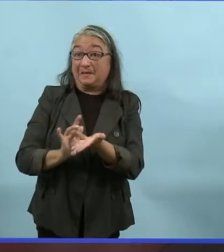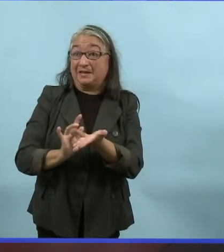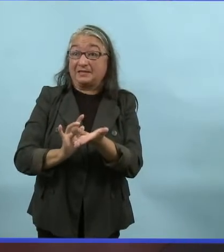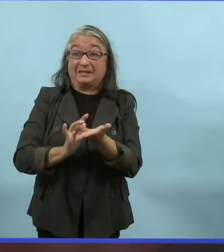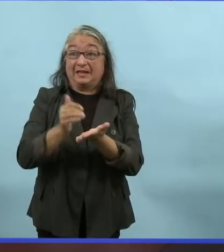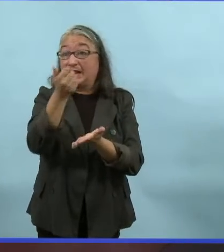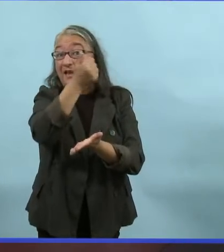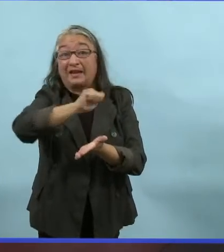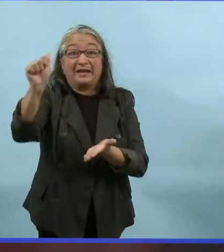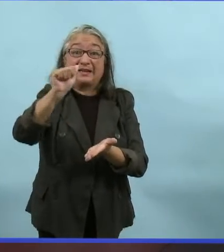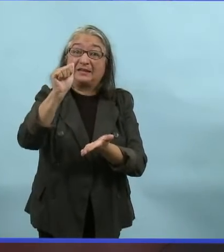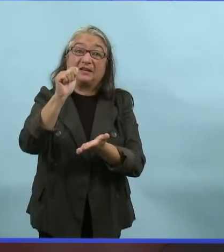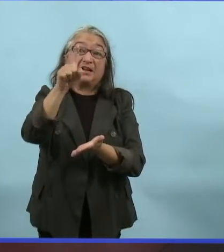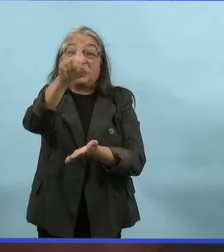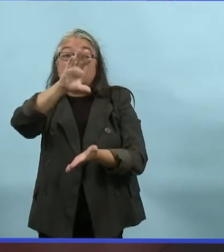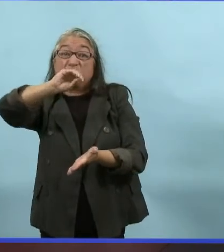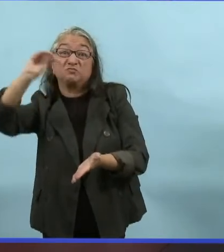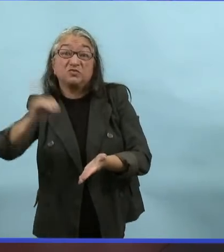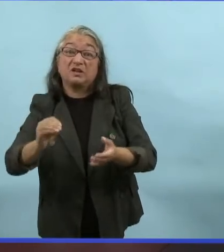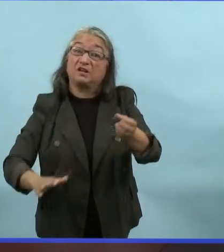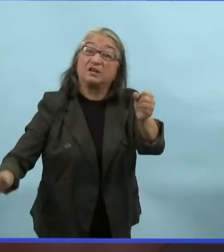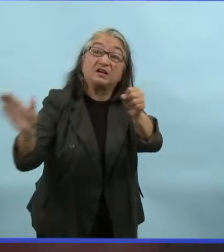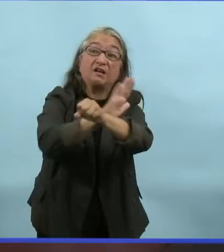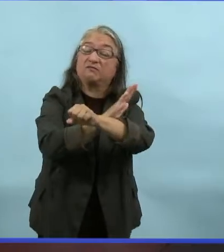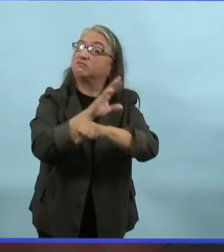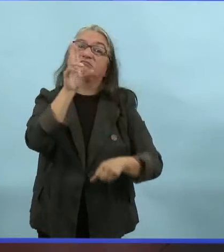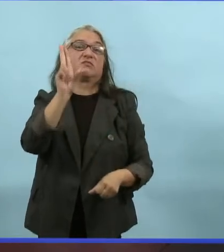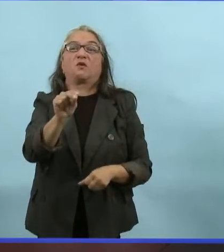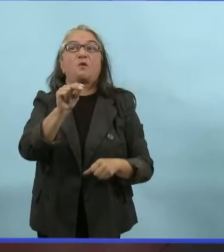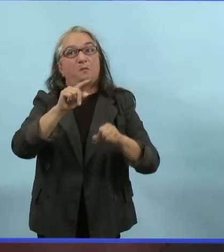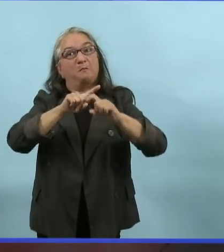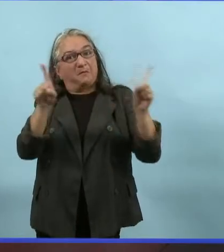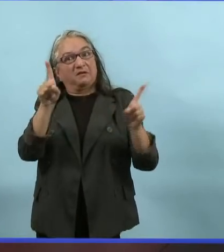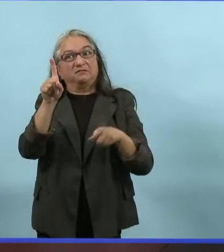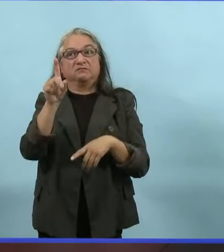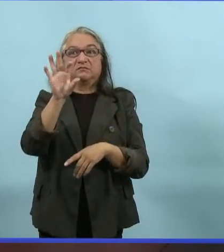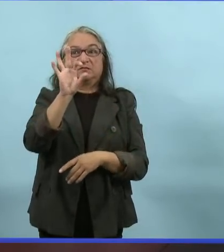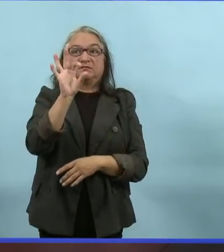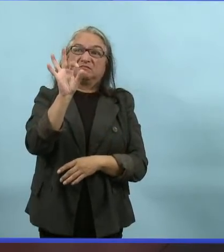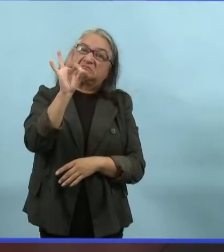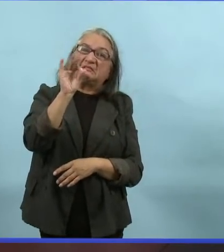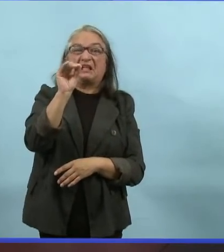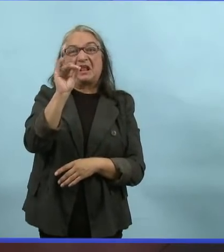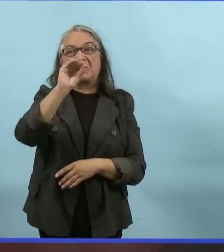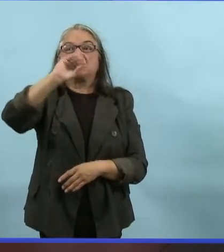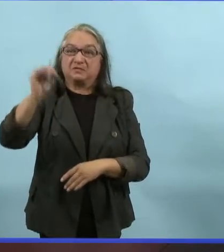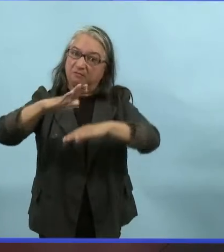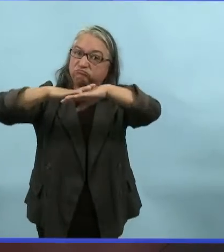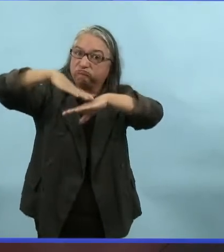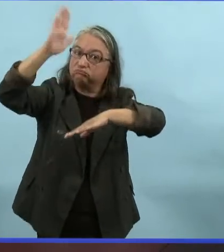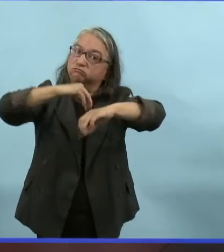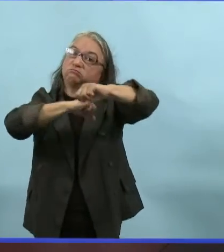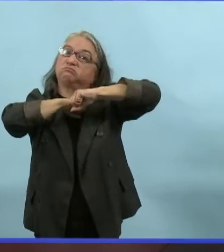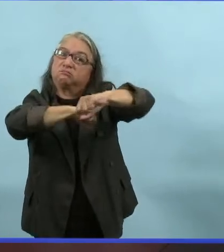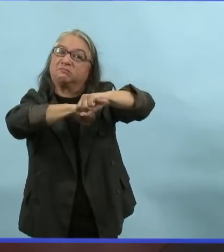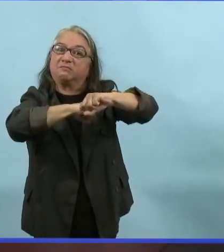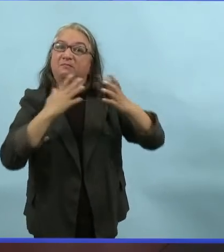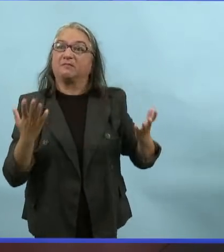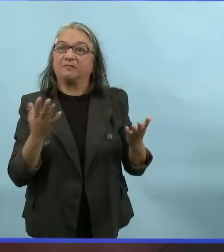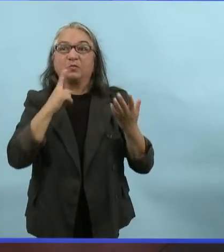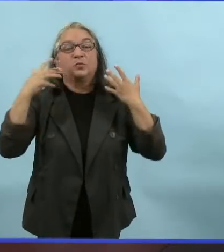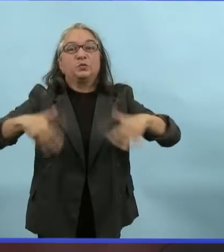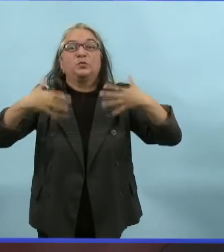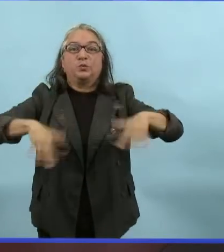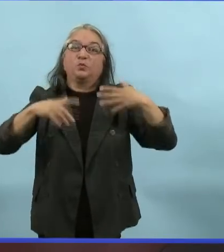is which is a quite quite great effectiveness and we know that if people are vaccinated and still